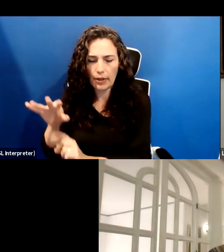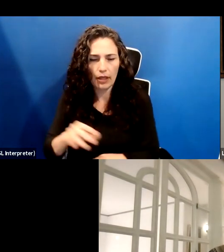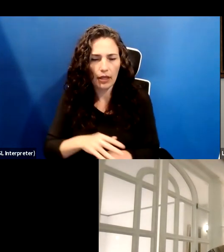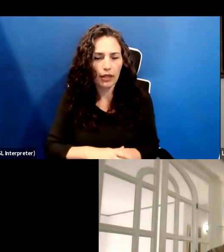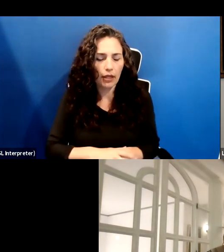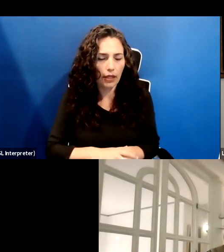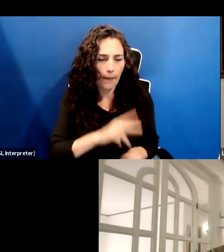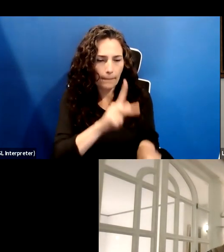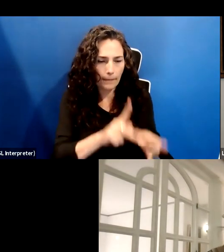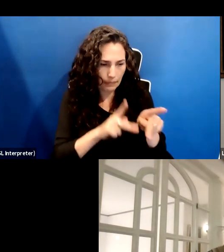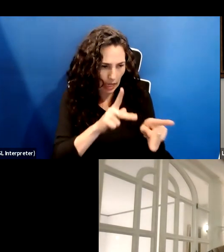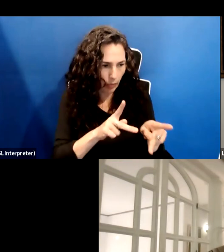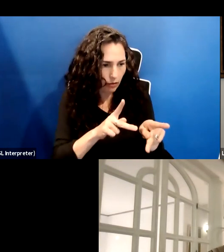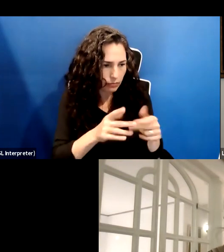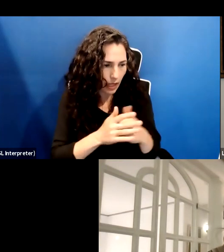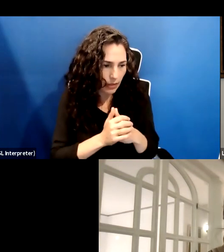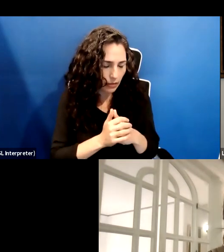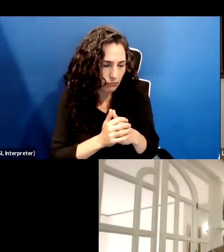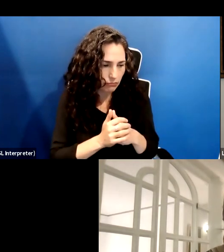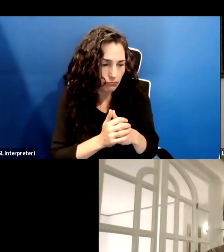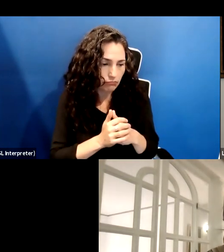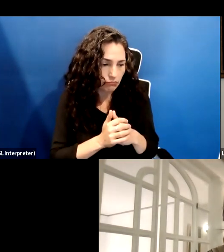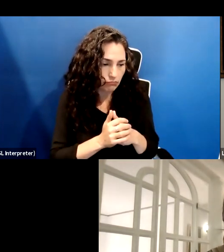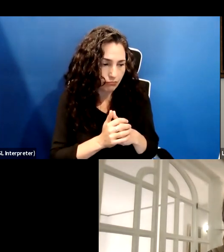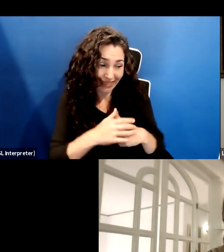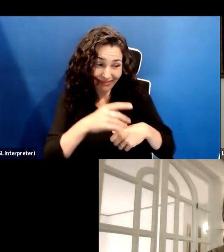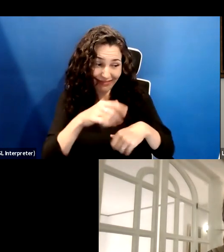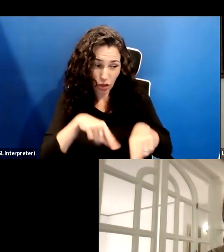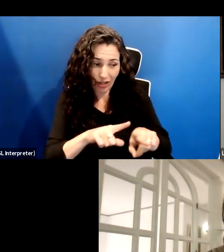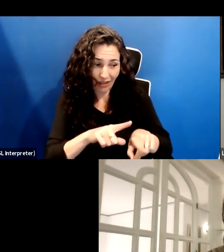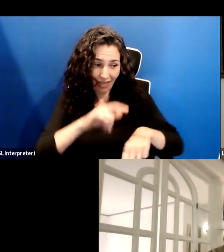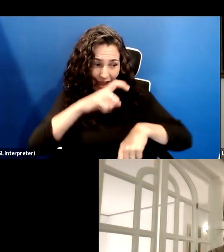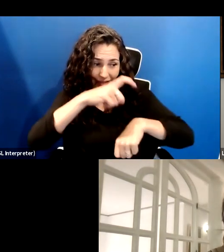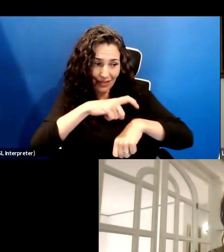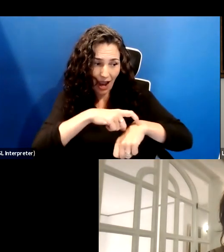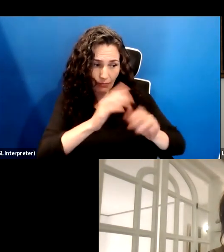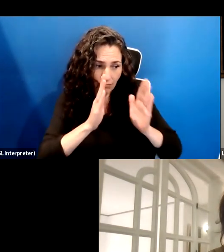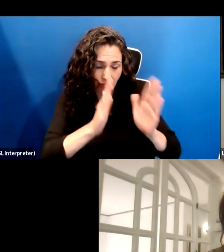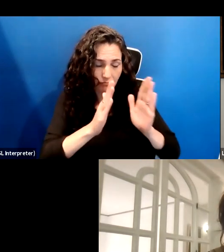you're following people during a time when they are questioning themselves